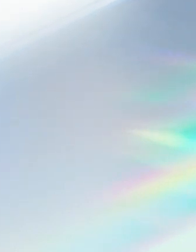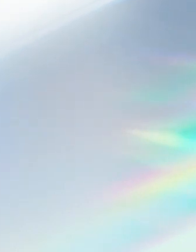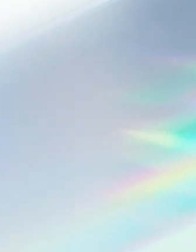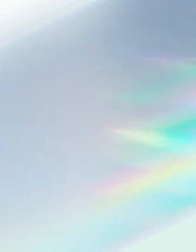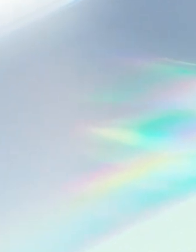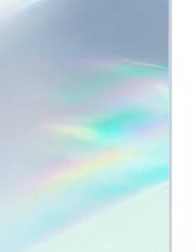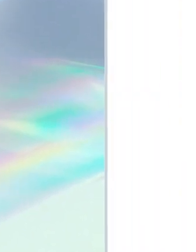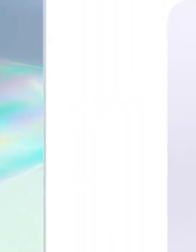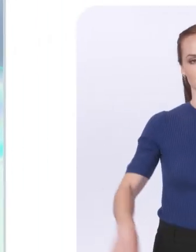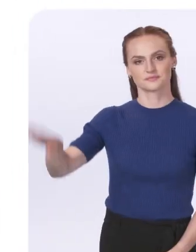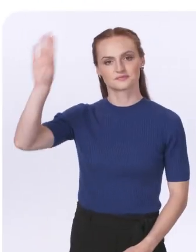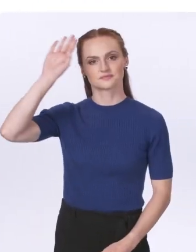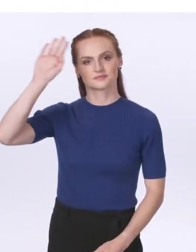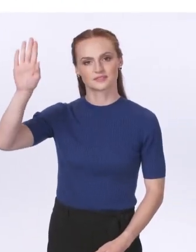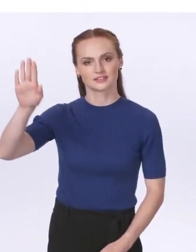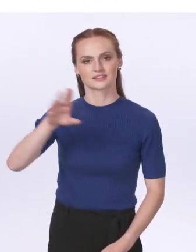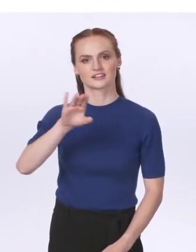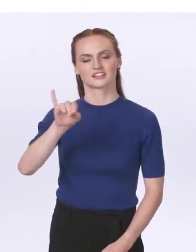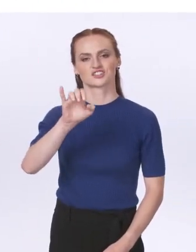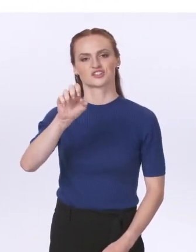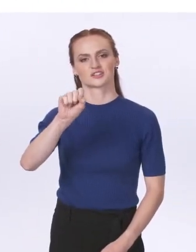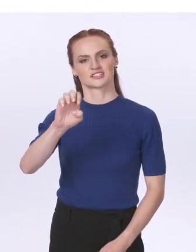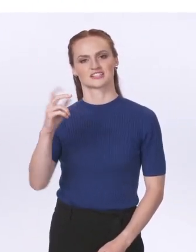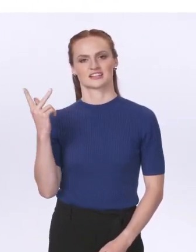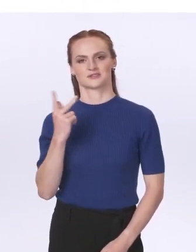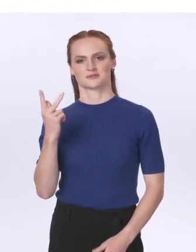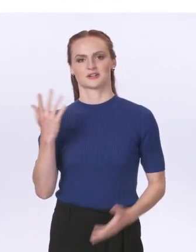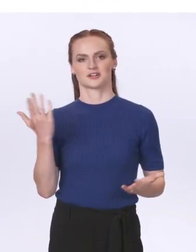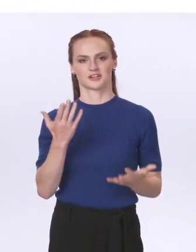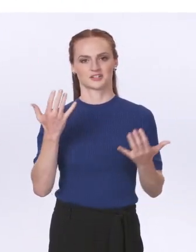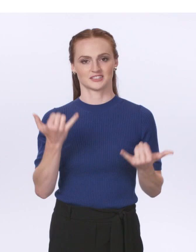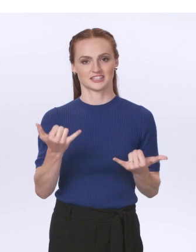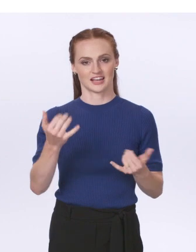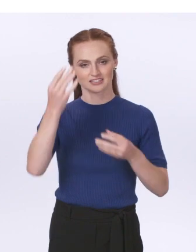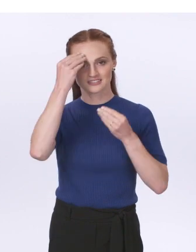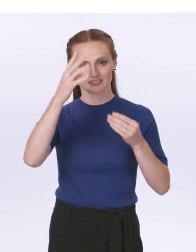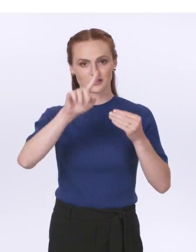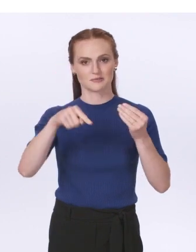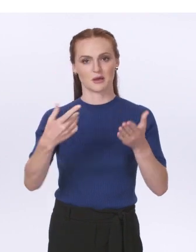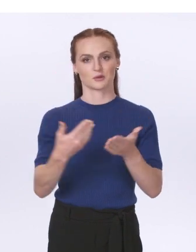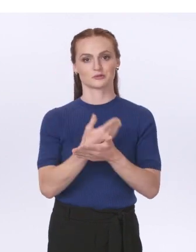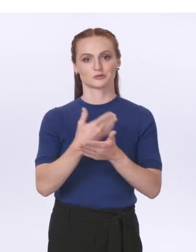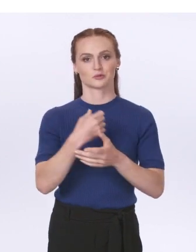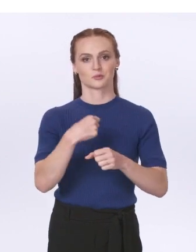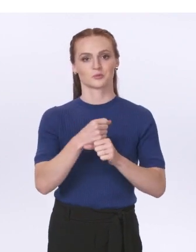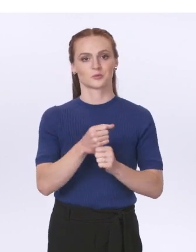Hi. Jesse and I are here today to tell you about new products that you can use